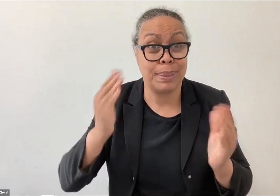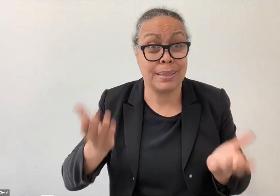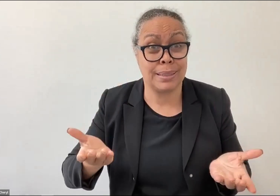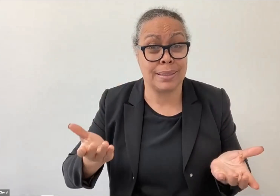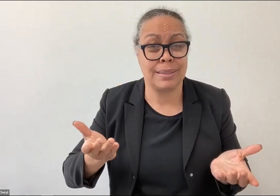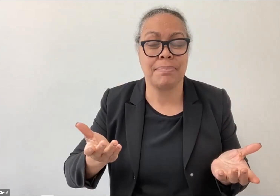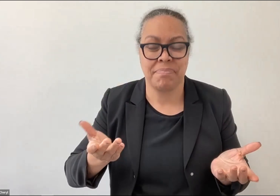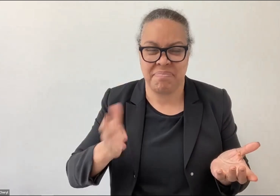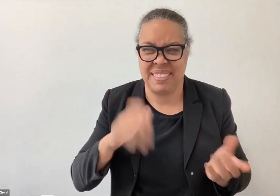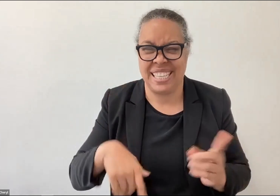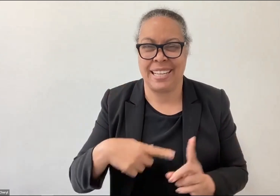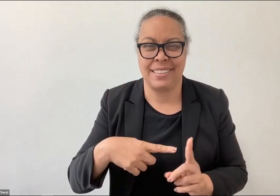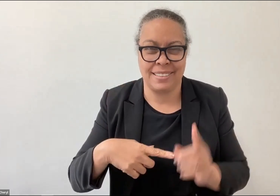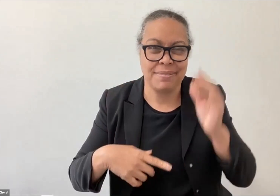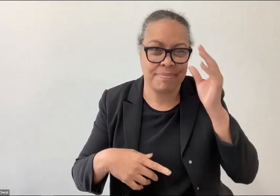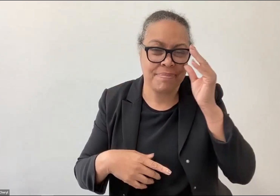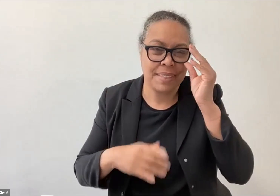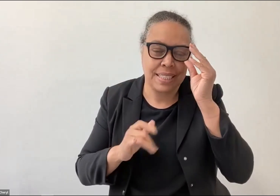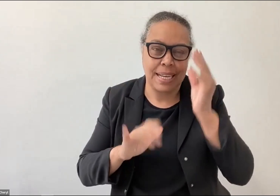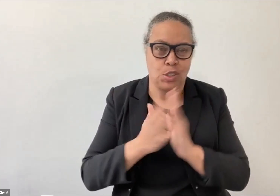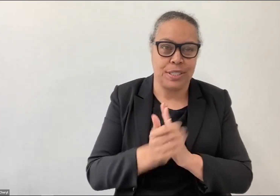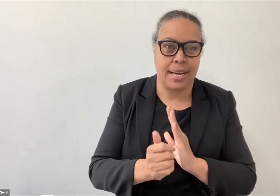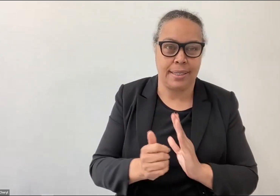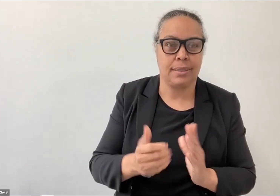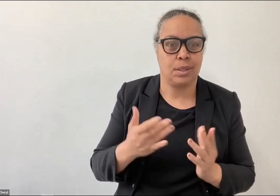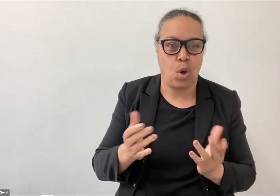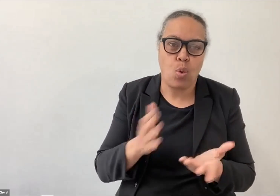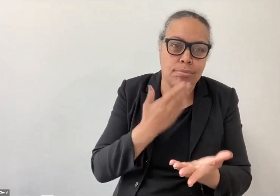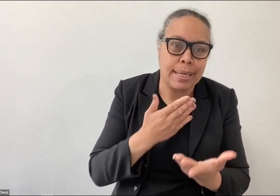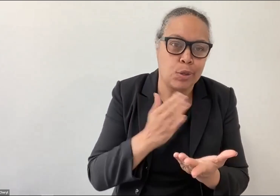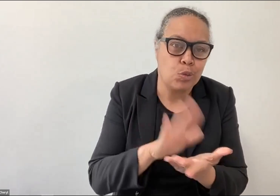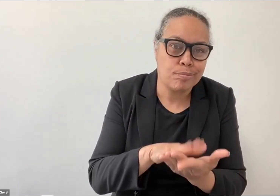You you you could, and so she's Got that that talent. So I want to publicly thank Dr.